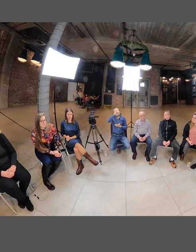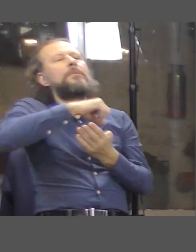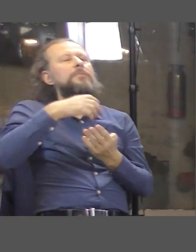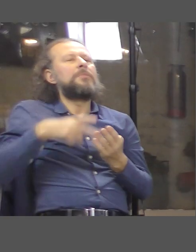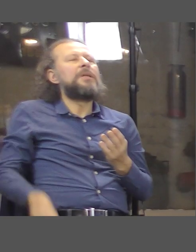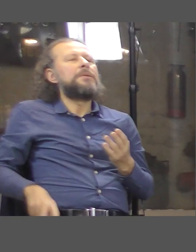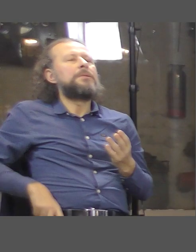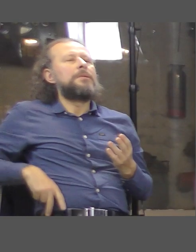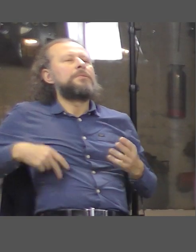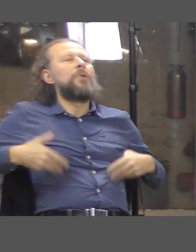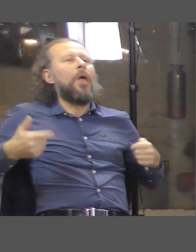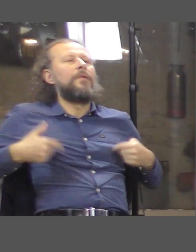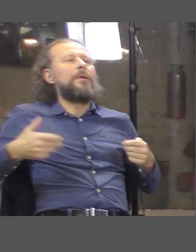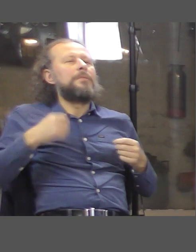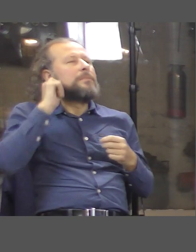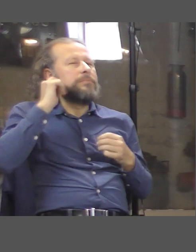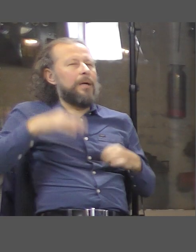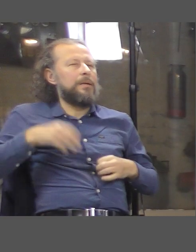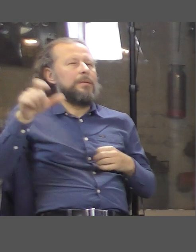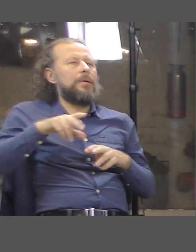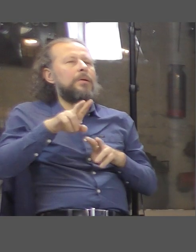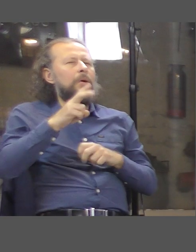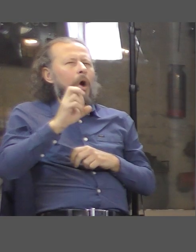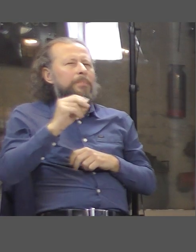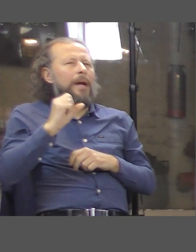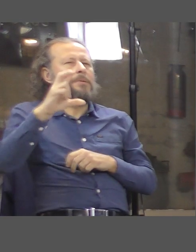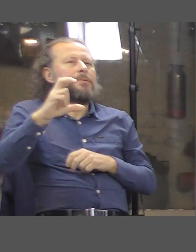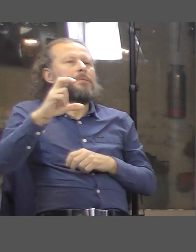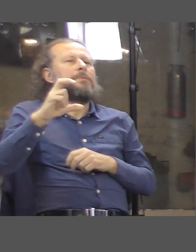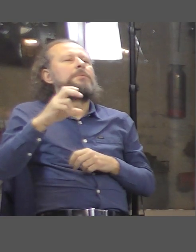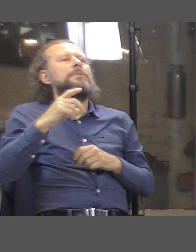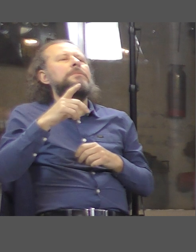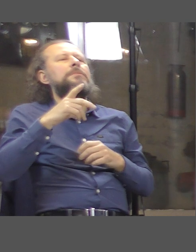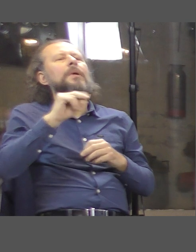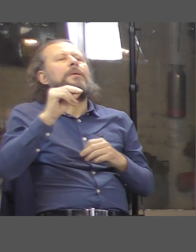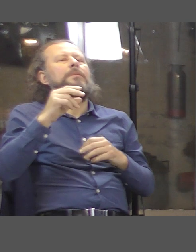[Eugeniusz]: Once the Minister of Health, Ms. Kopacz,